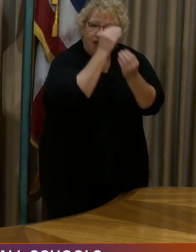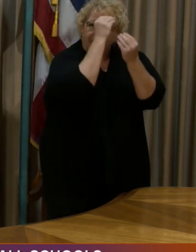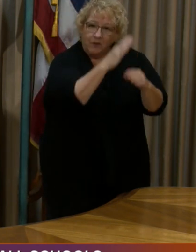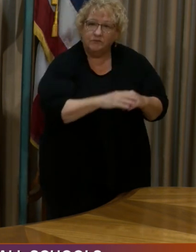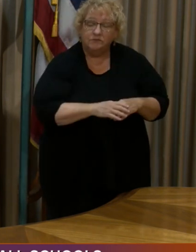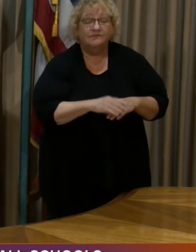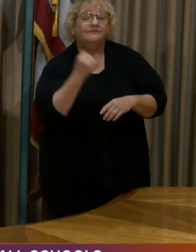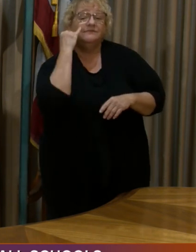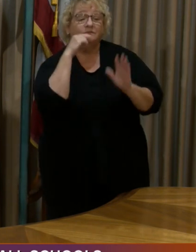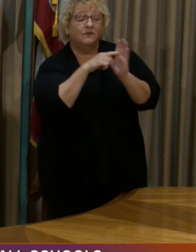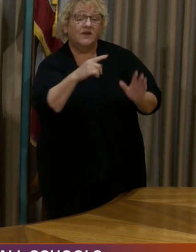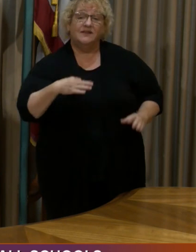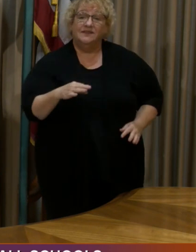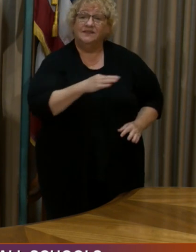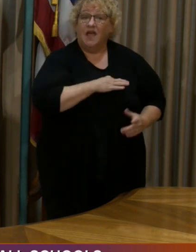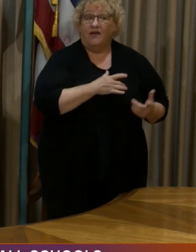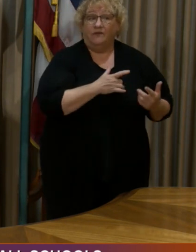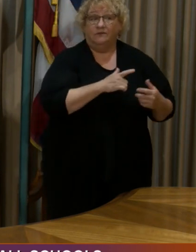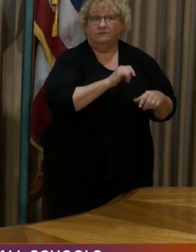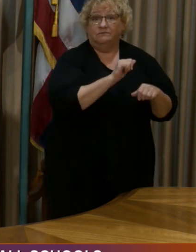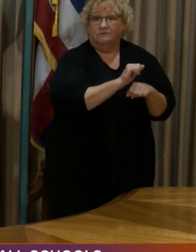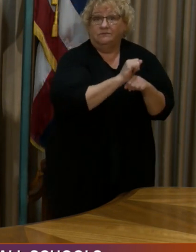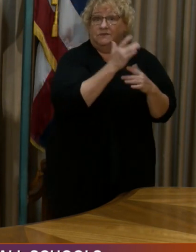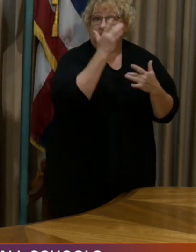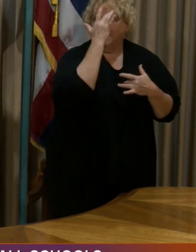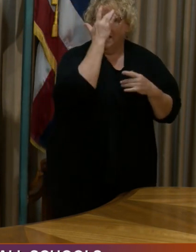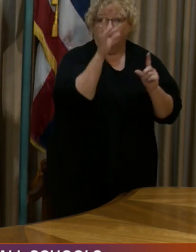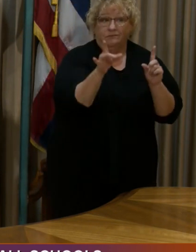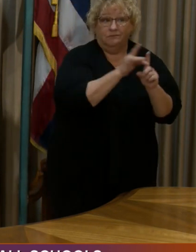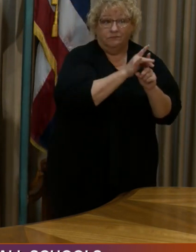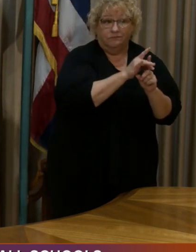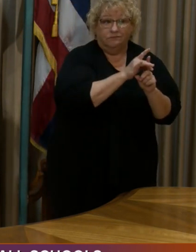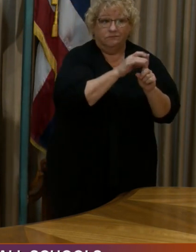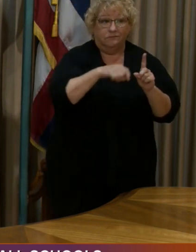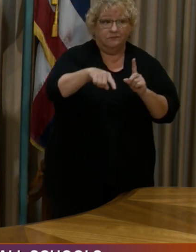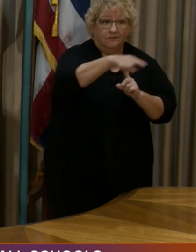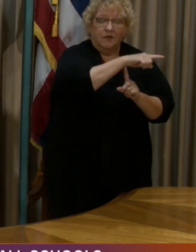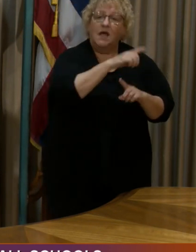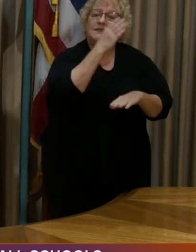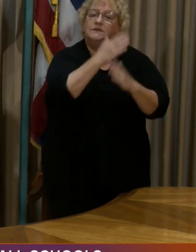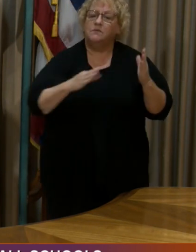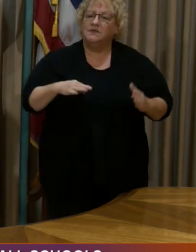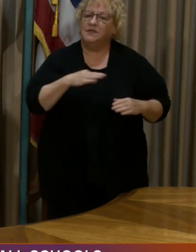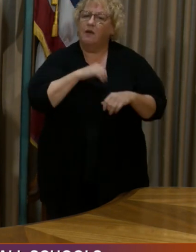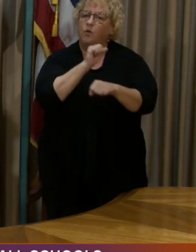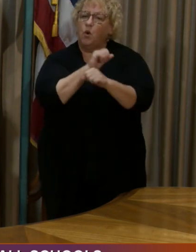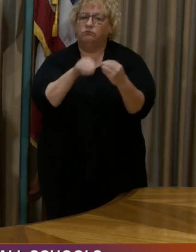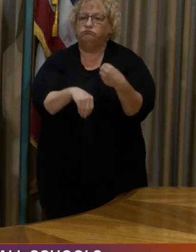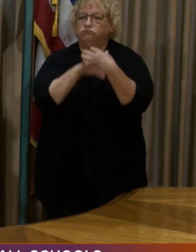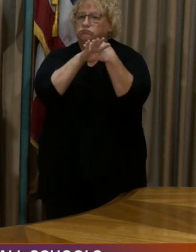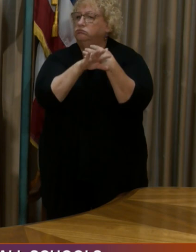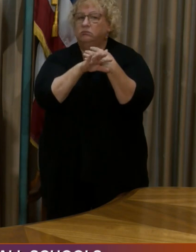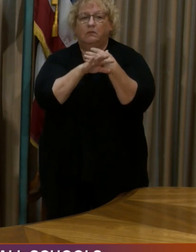OF HEALTH BECAUSE THE DATA IS CONTEXTUALIZED TO HOW MUCH TIME THAT EMPLOYEE HAS BEEN ON CAMPUS WHETHER THEY'VE BEEN WORKING ON CAMPUS.